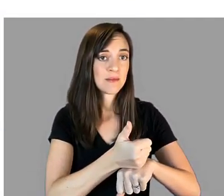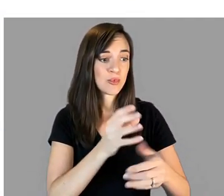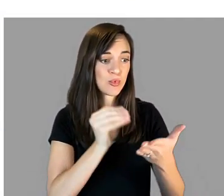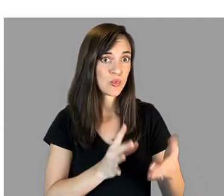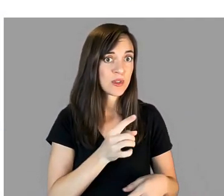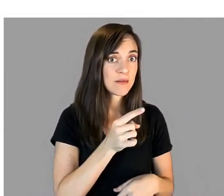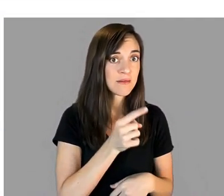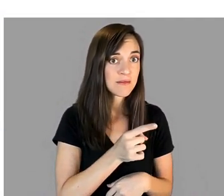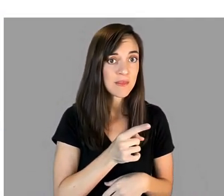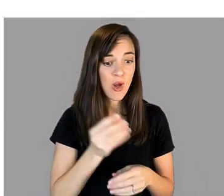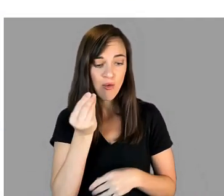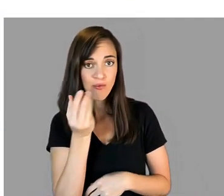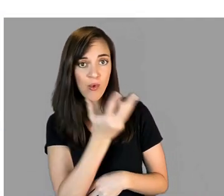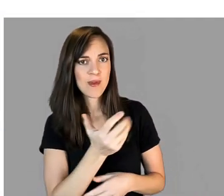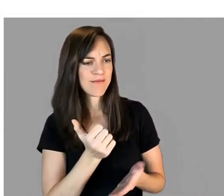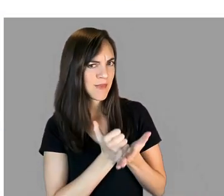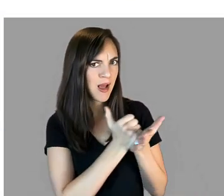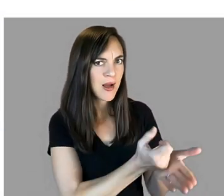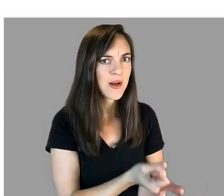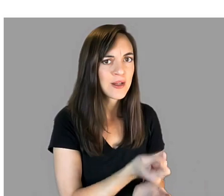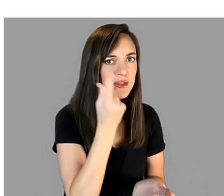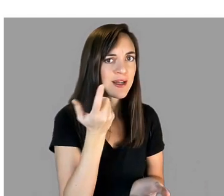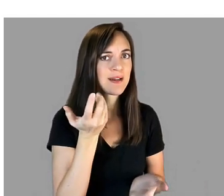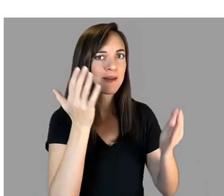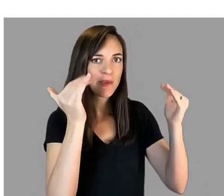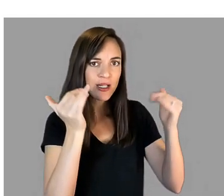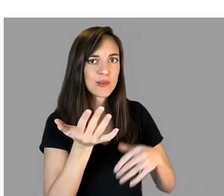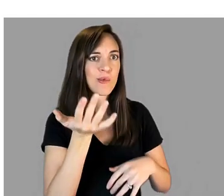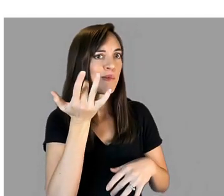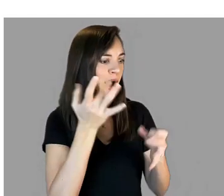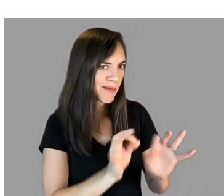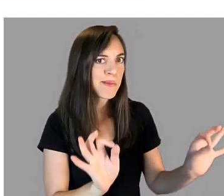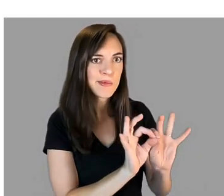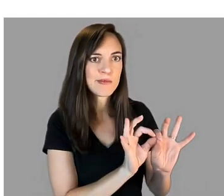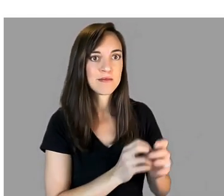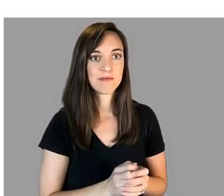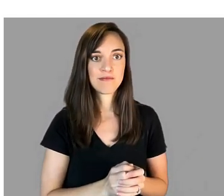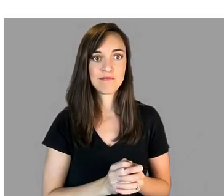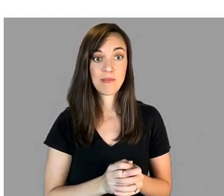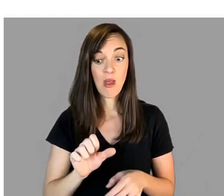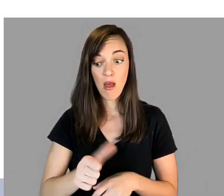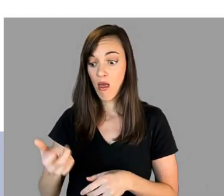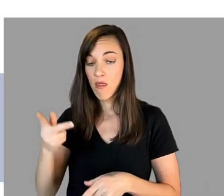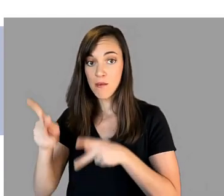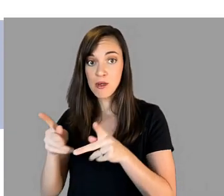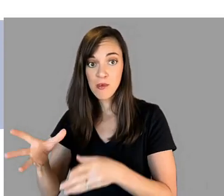Communicating goals to students helps them to understand what they are expected to learn and why it is important.